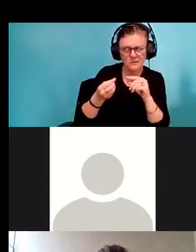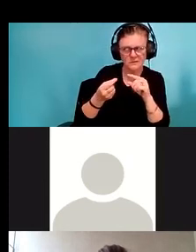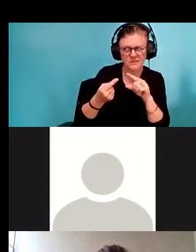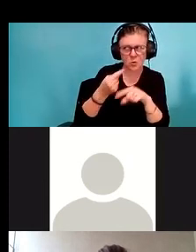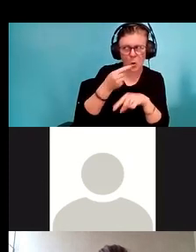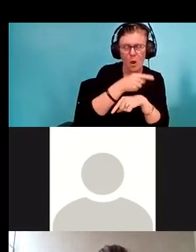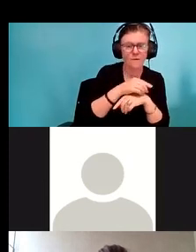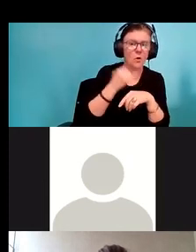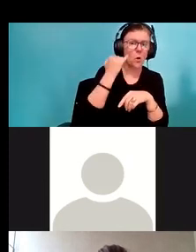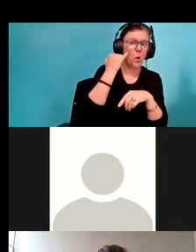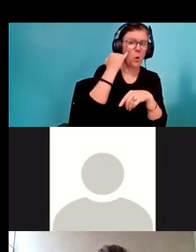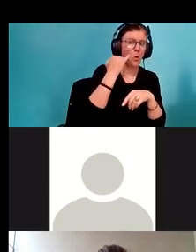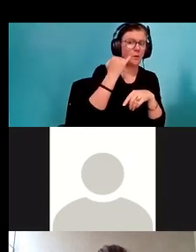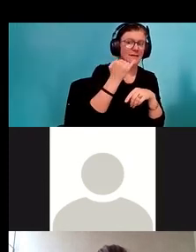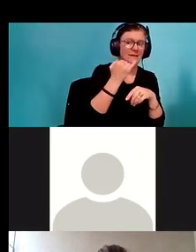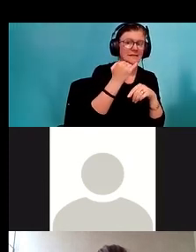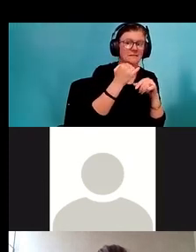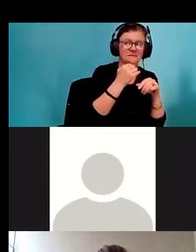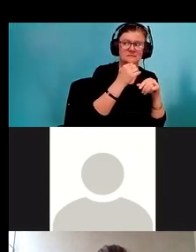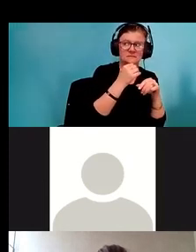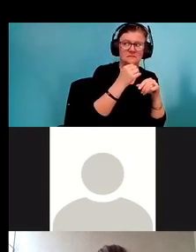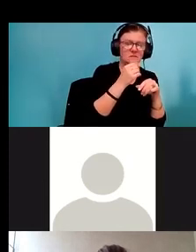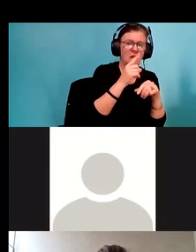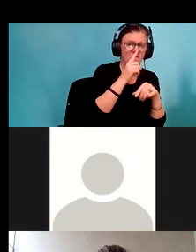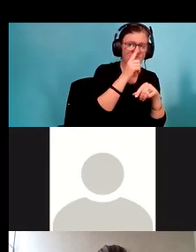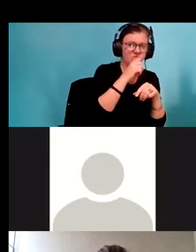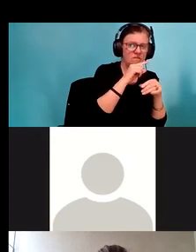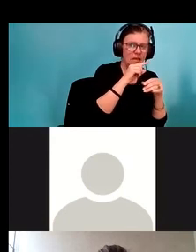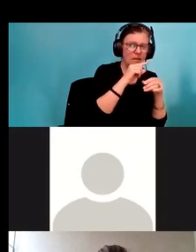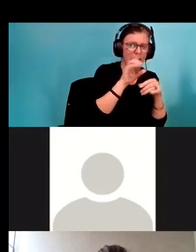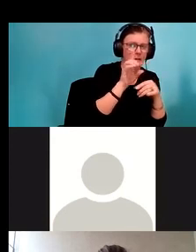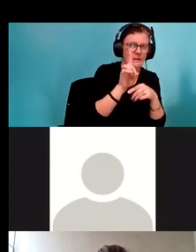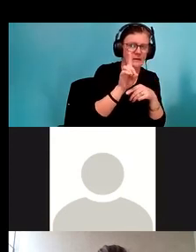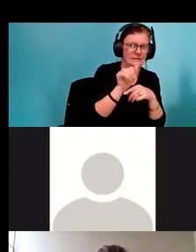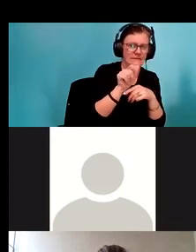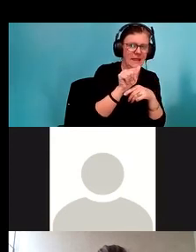to get the form to validate to allow you to submit it. So if you have data that you know